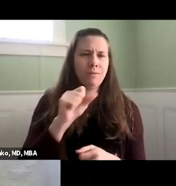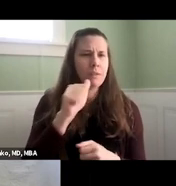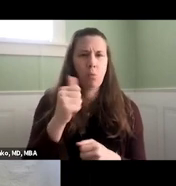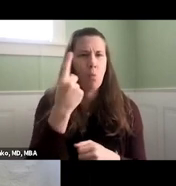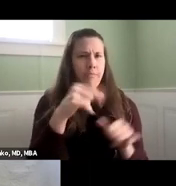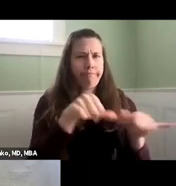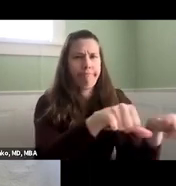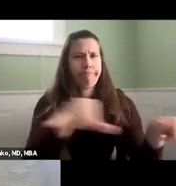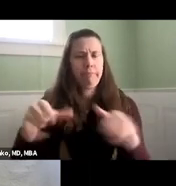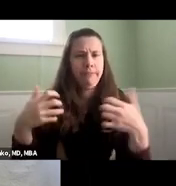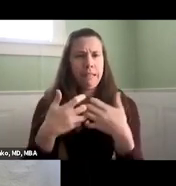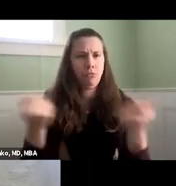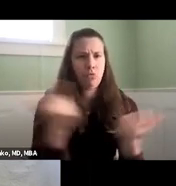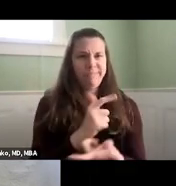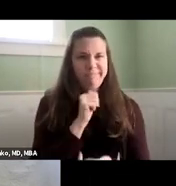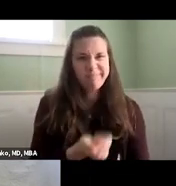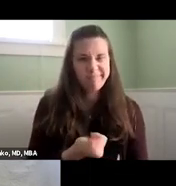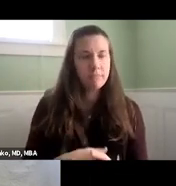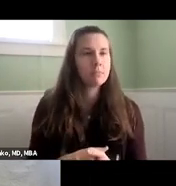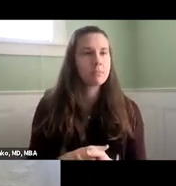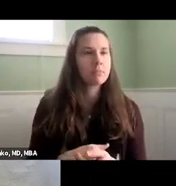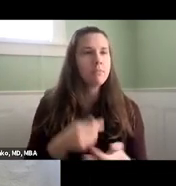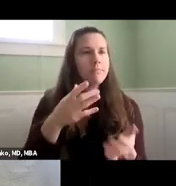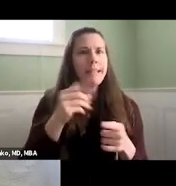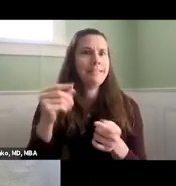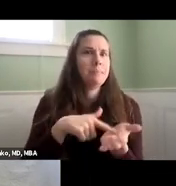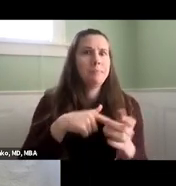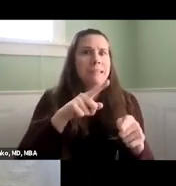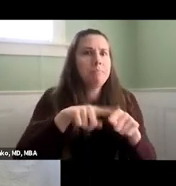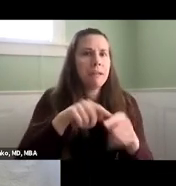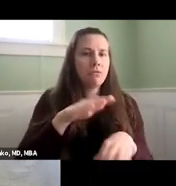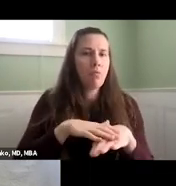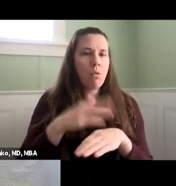And whether the word "Deaf" is used for some type of hearing problem or hearing loss terminology